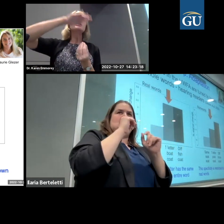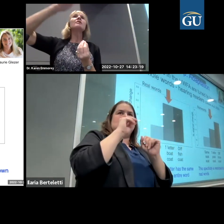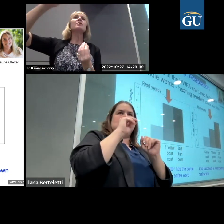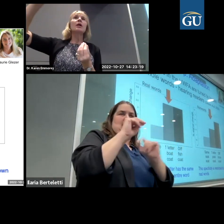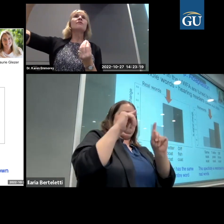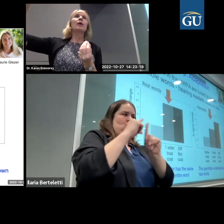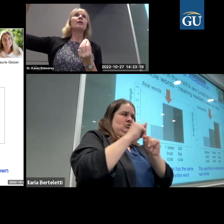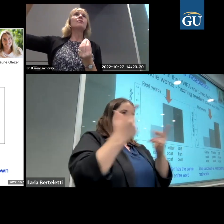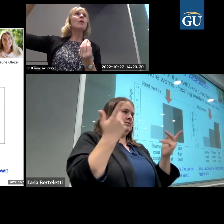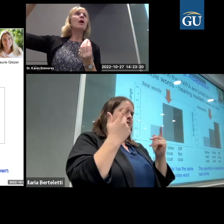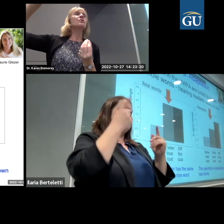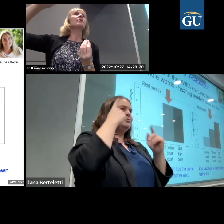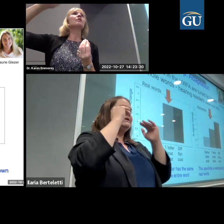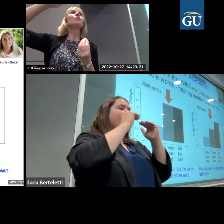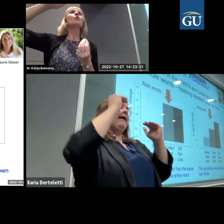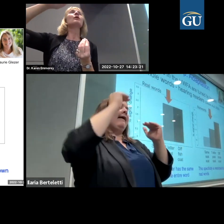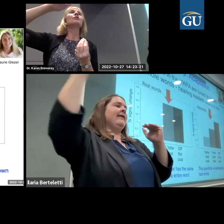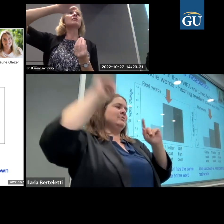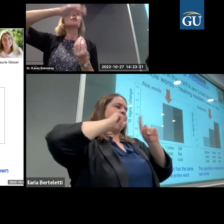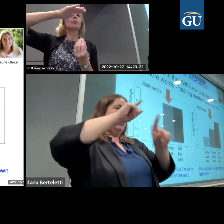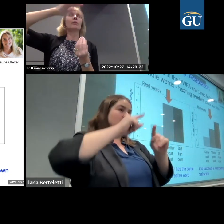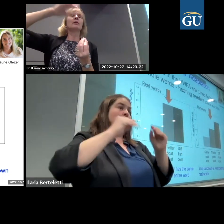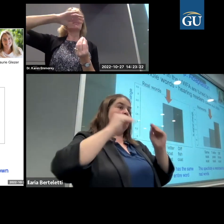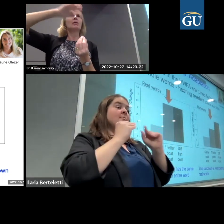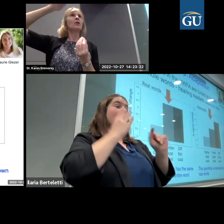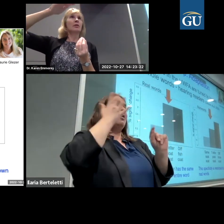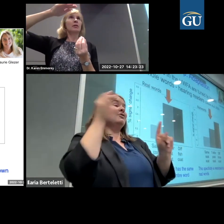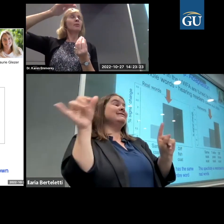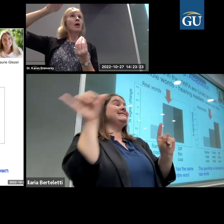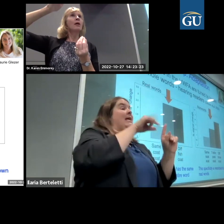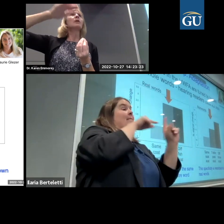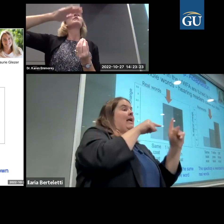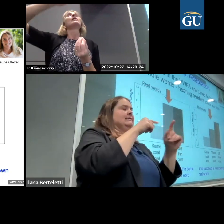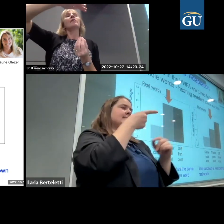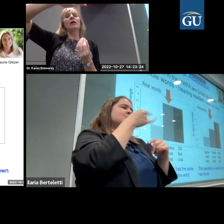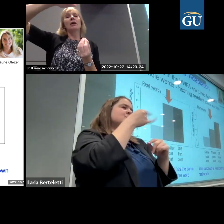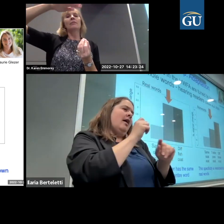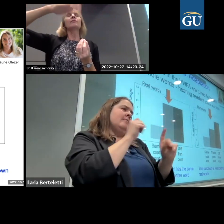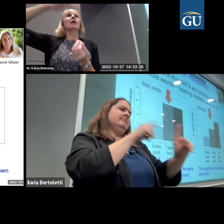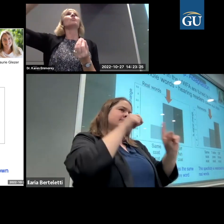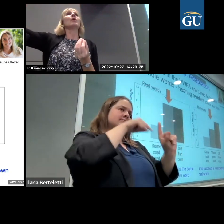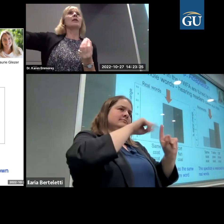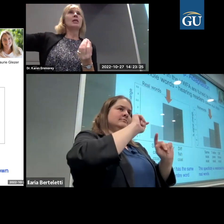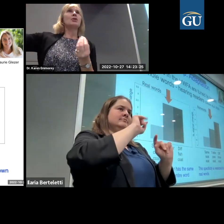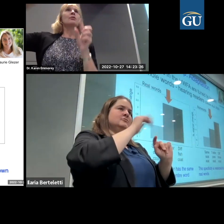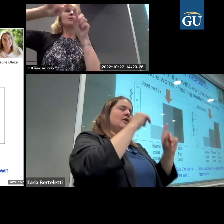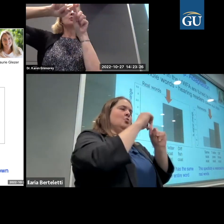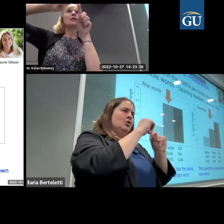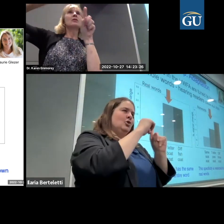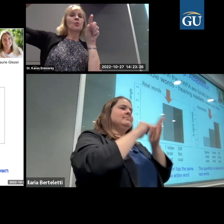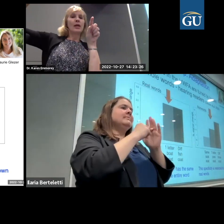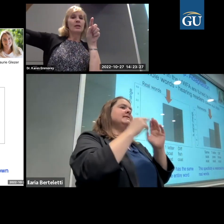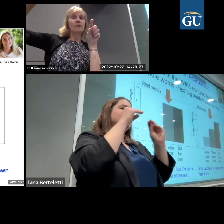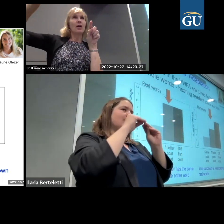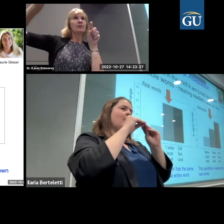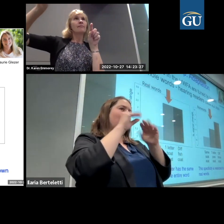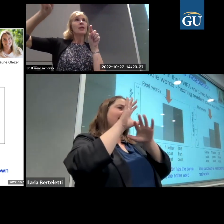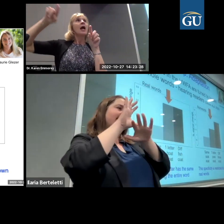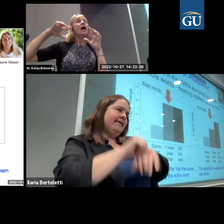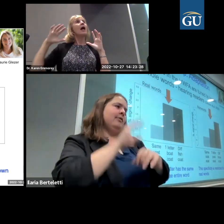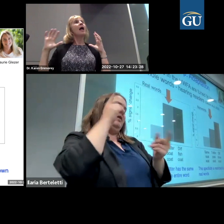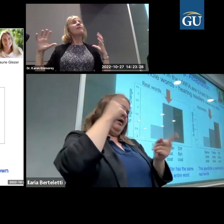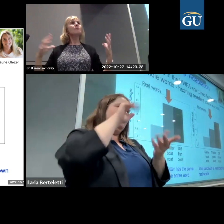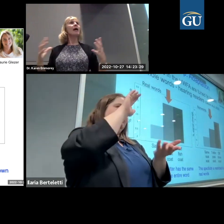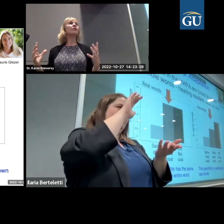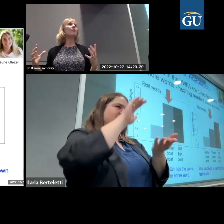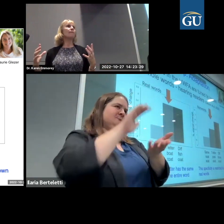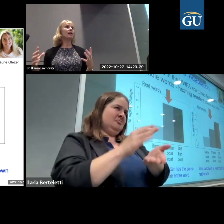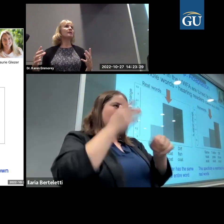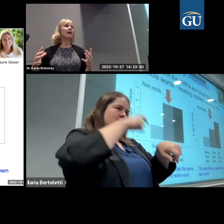and this pattern makes sense because we don't see non words very often. Mostly we see real words, and it's really important to make the distinction between boat and coat.